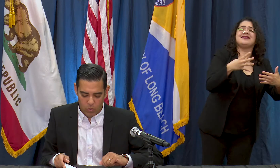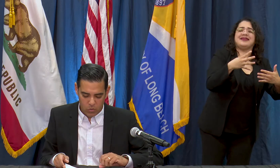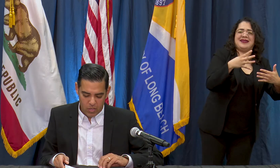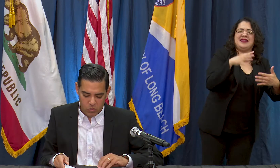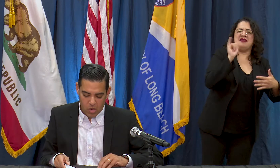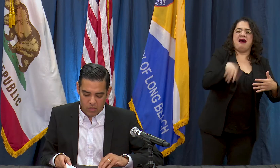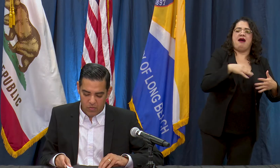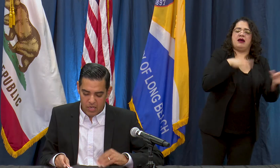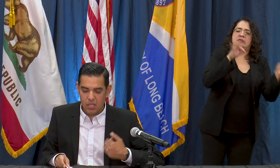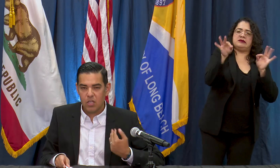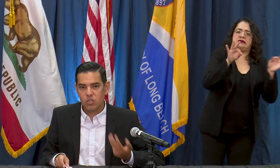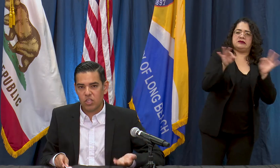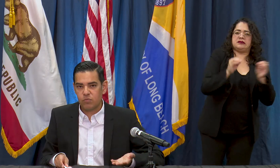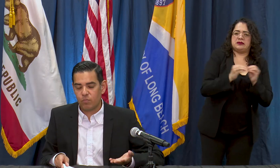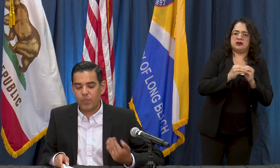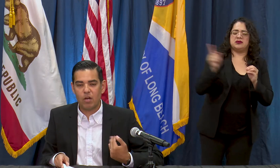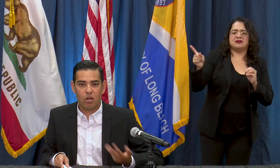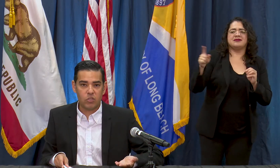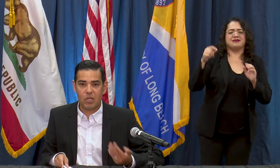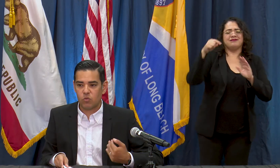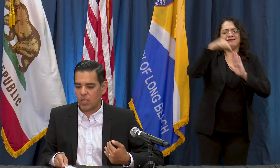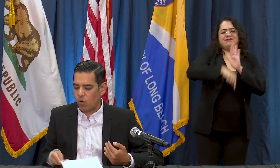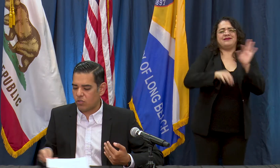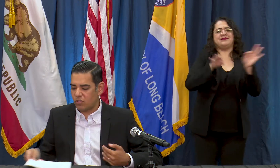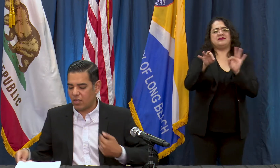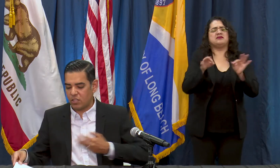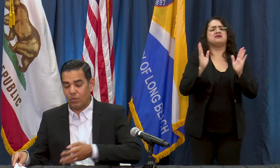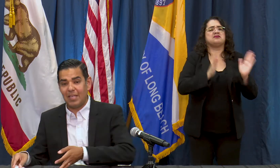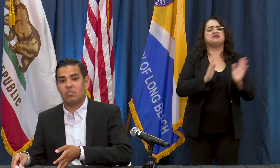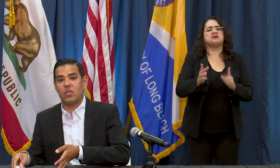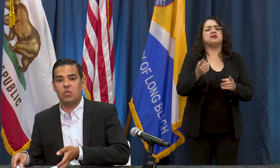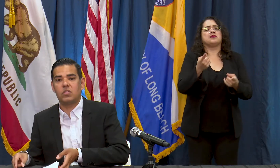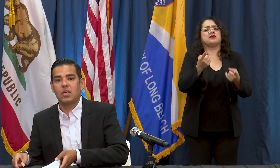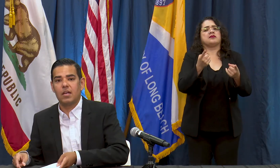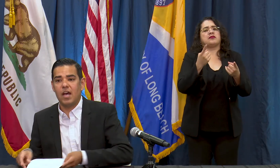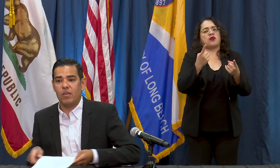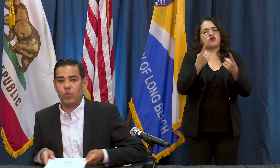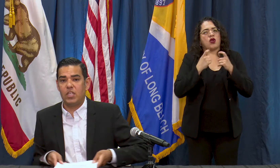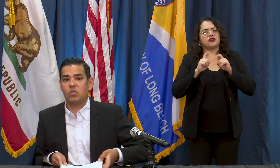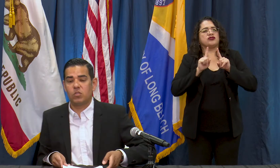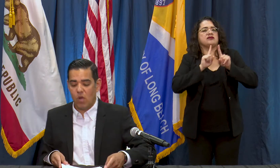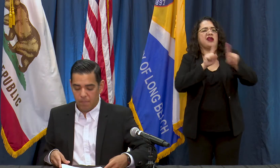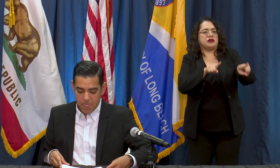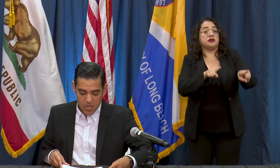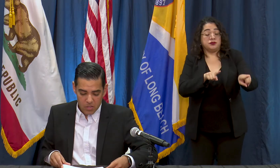we're doing as well and then she's prepared to also answer any questions as it relates to those if we need to as well